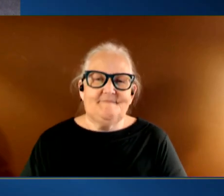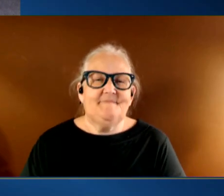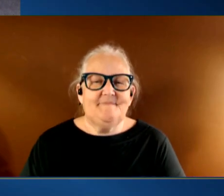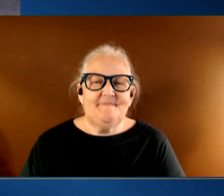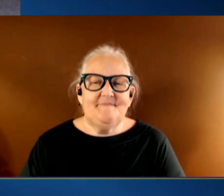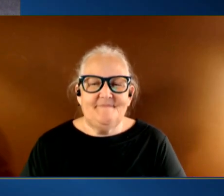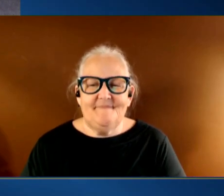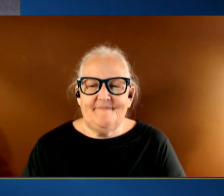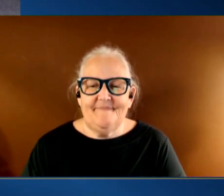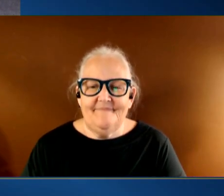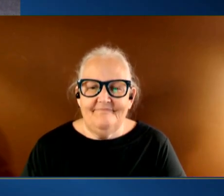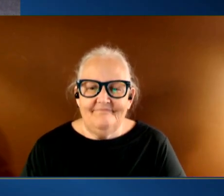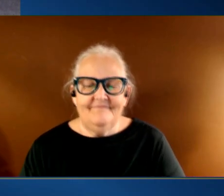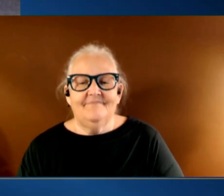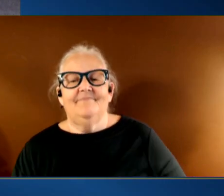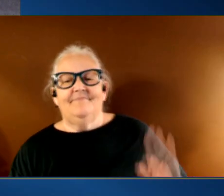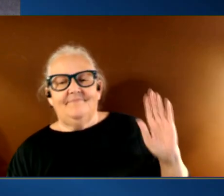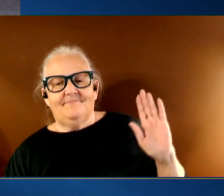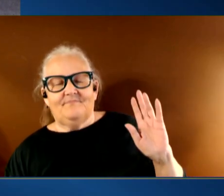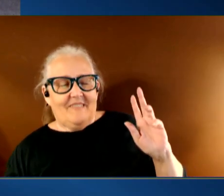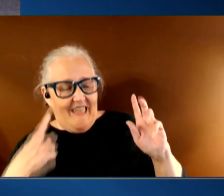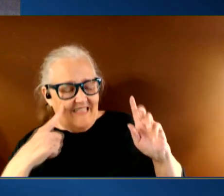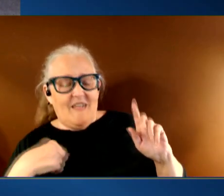Brian Dixon: I think there's a lot we could learn from Amy, too. And since she's right next